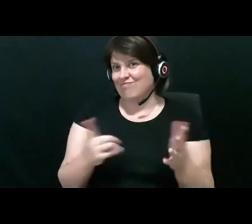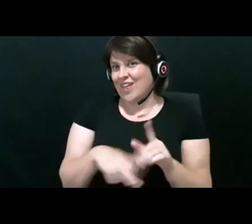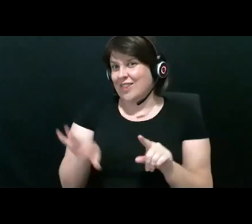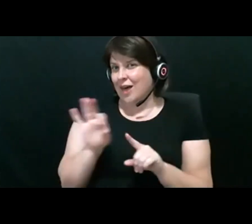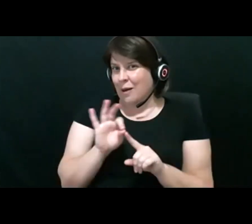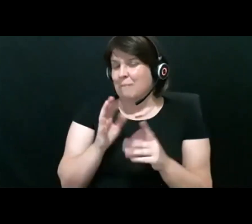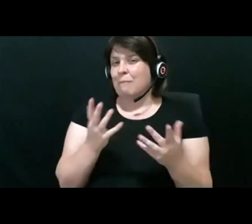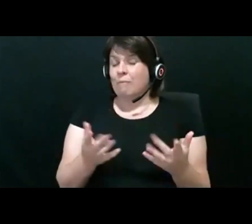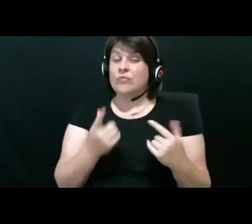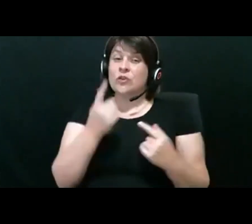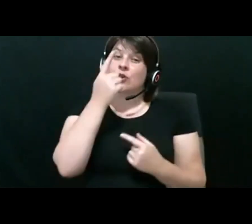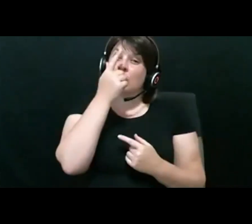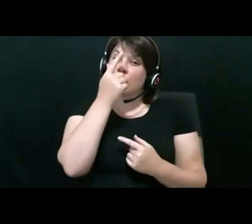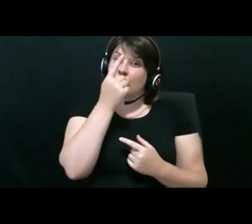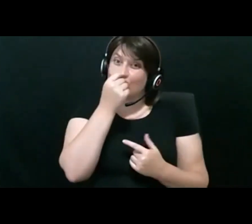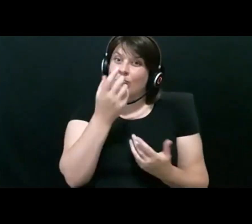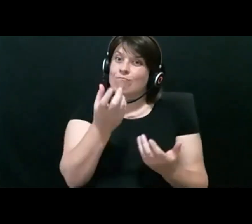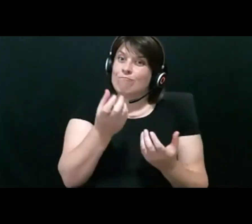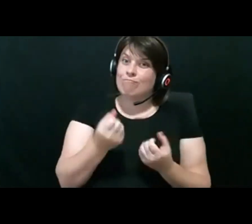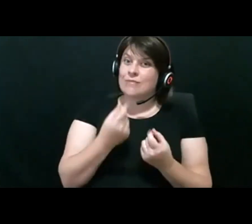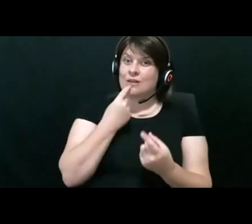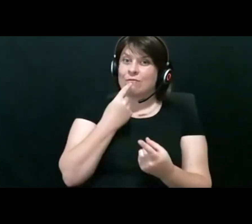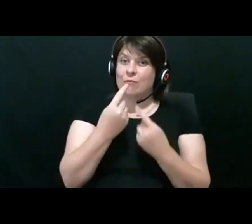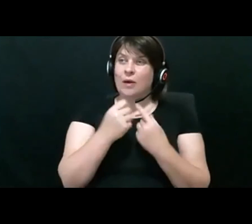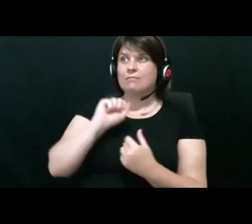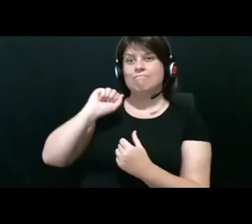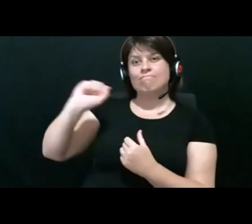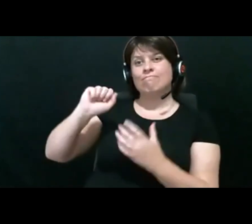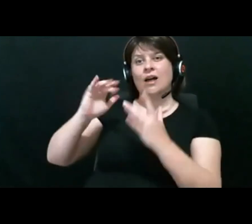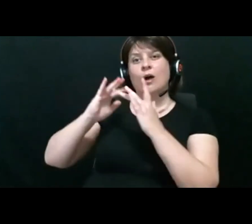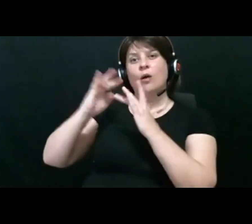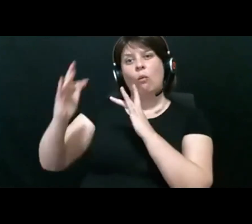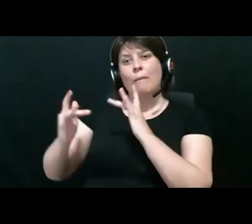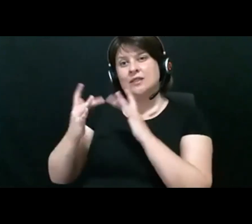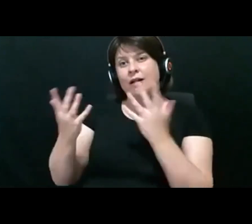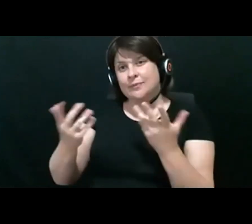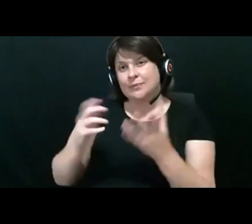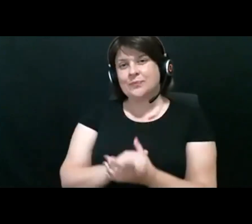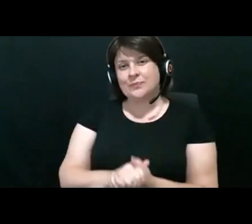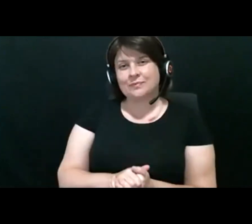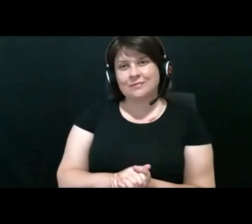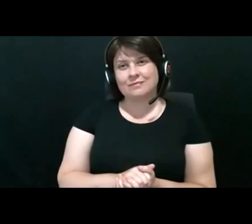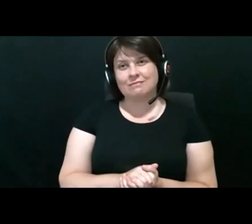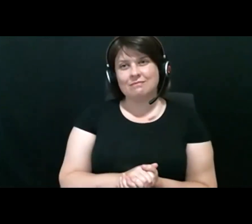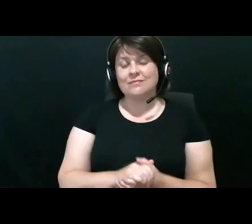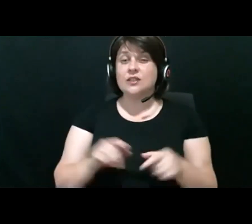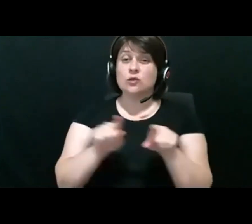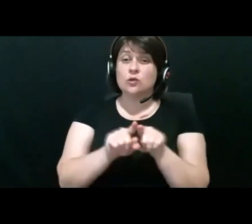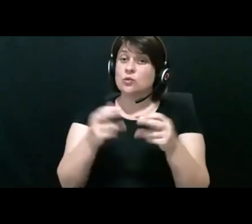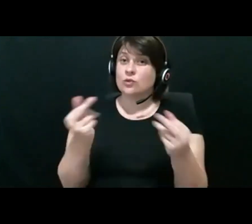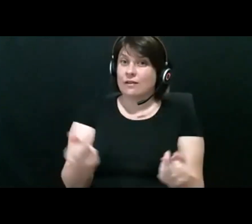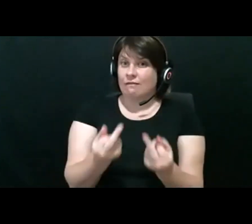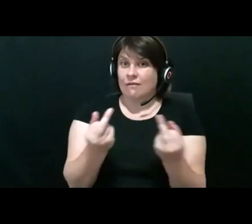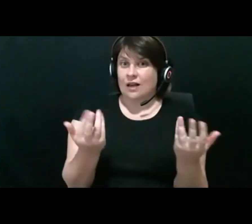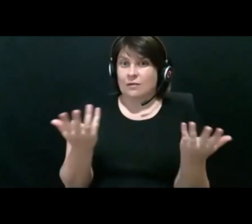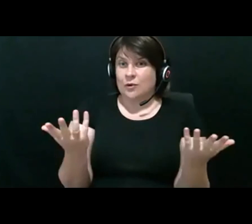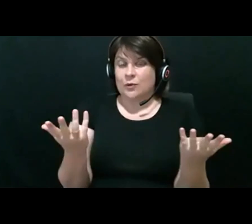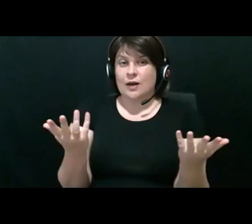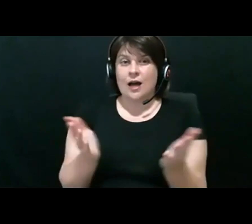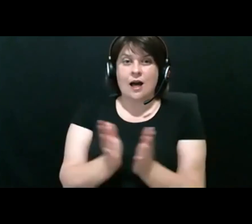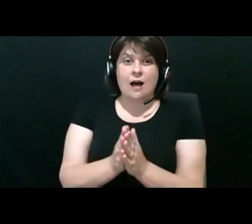You can get the information about the app on their website. It is also available on the app store and